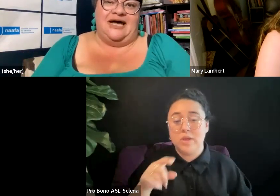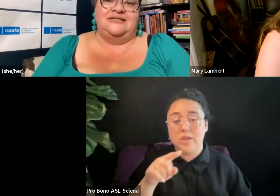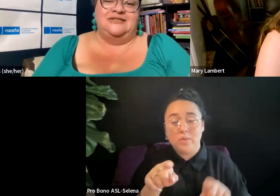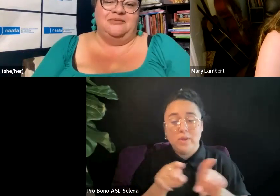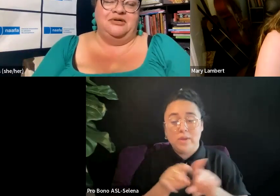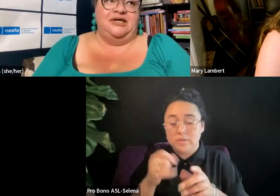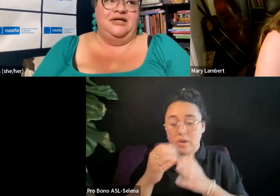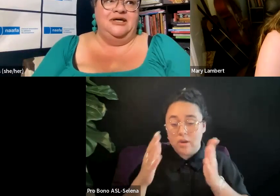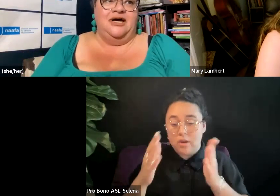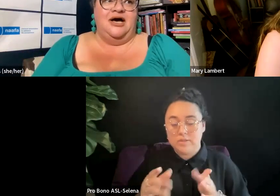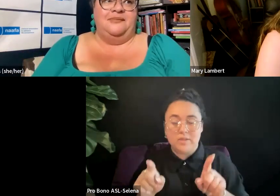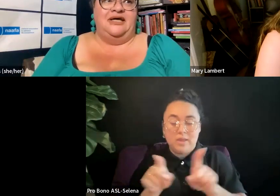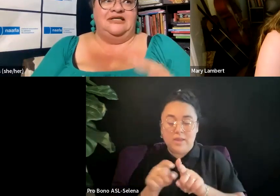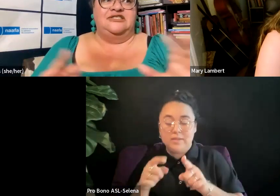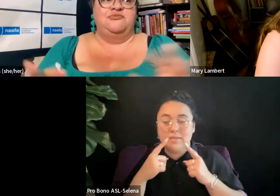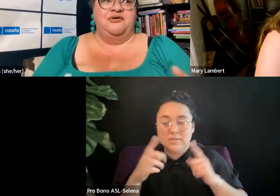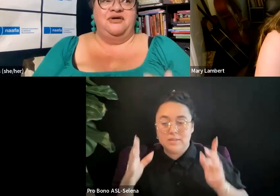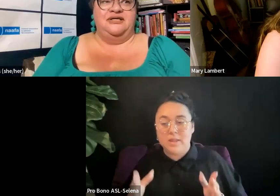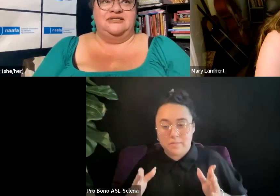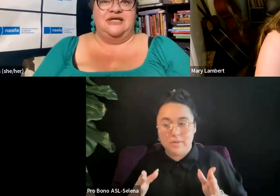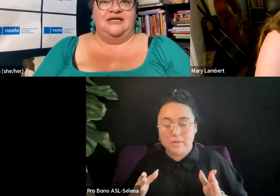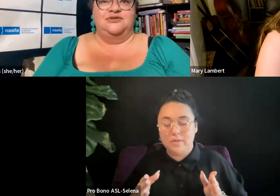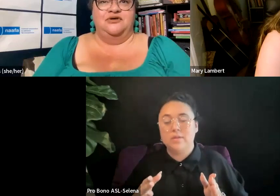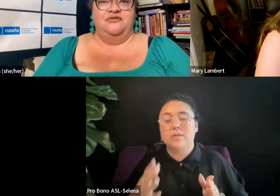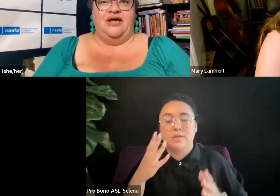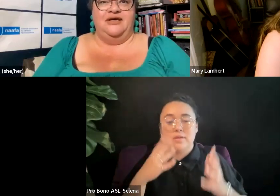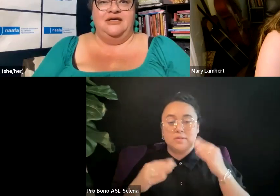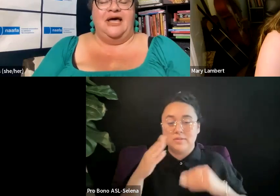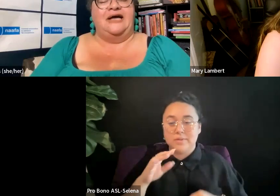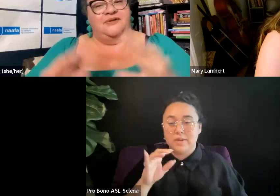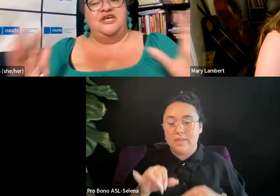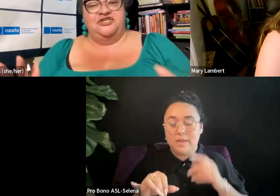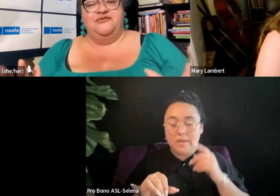and as a celebrity experience that sort of like expectation